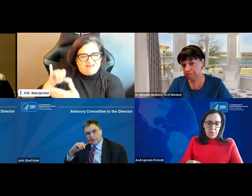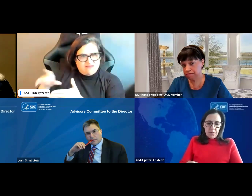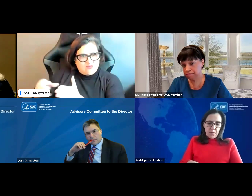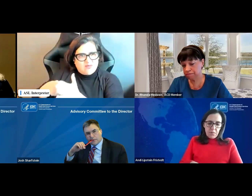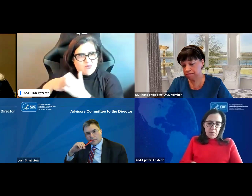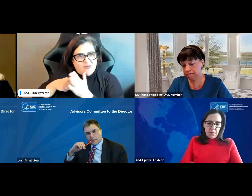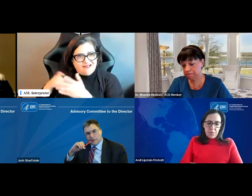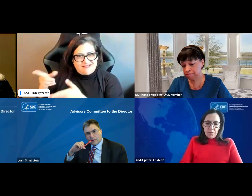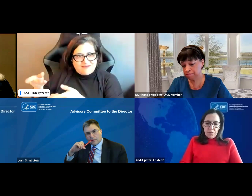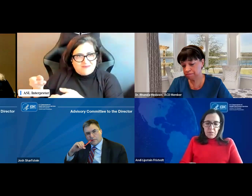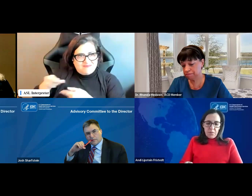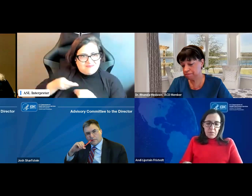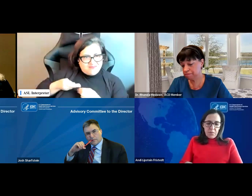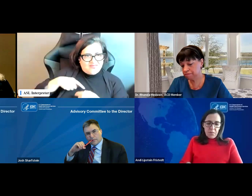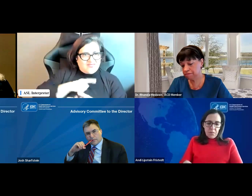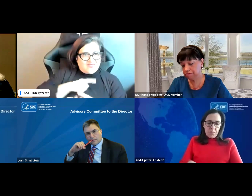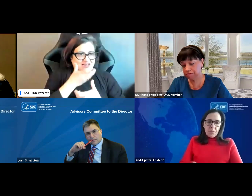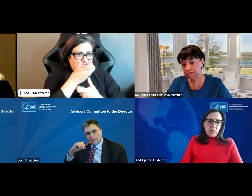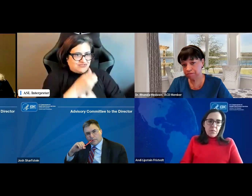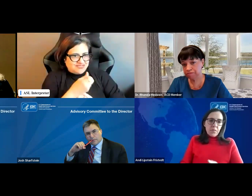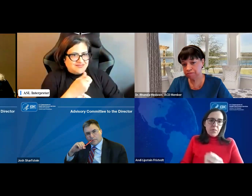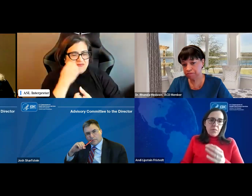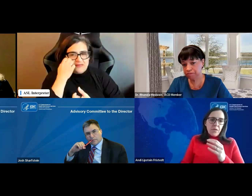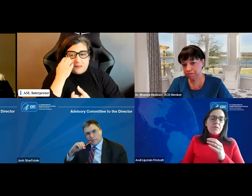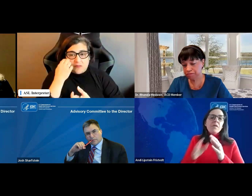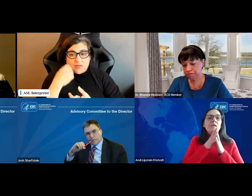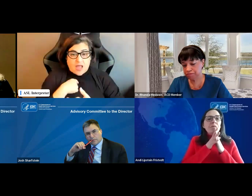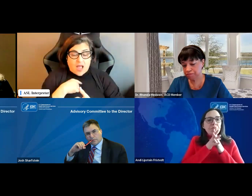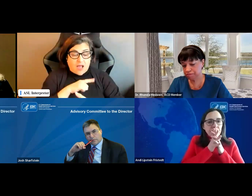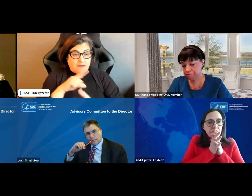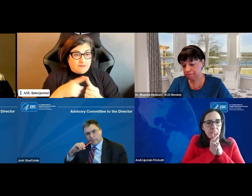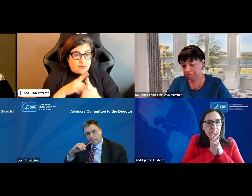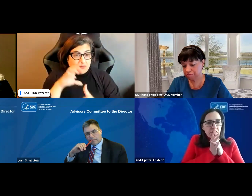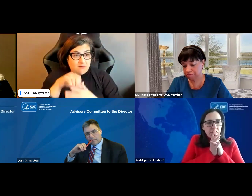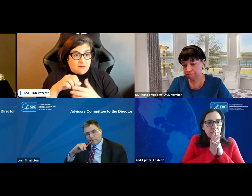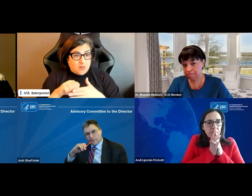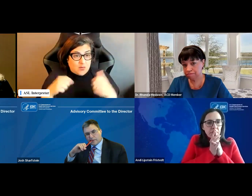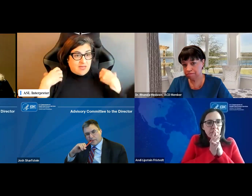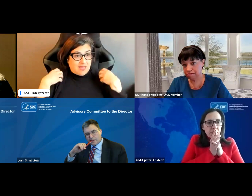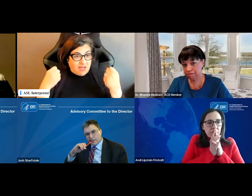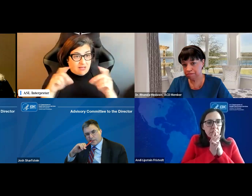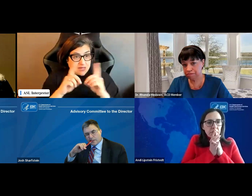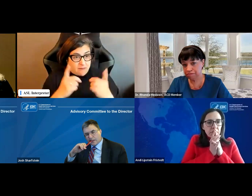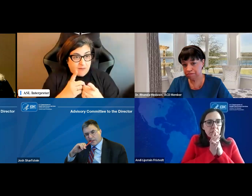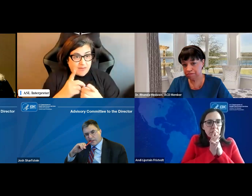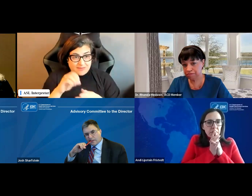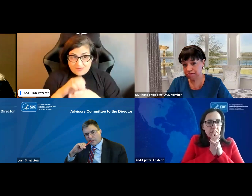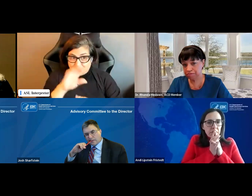and Octavio during lunch, when I first came to the health department in Chicago, the health department was not known as a source of information